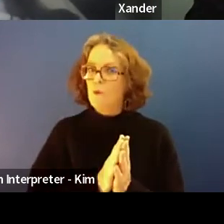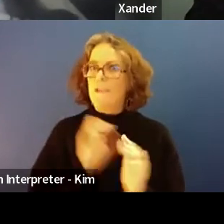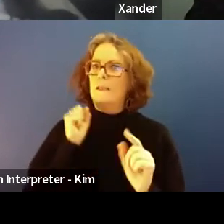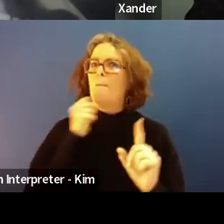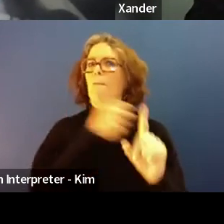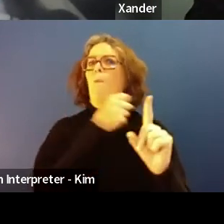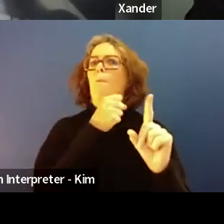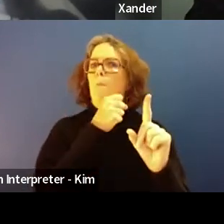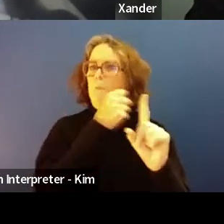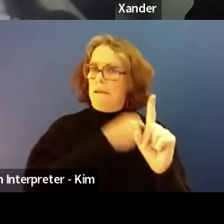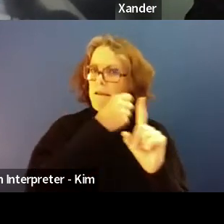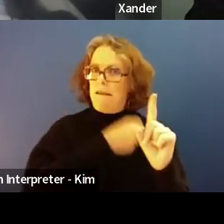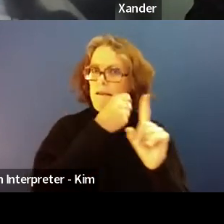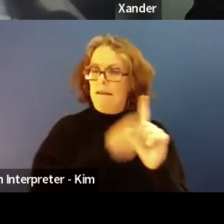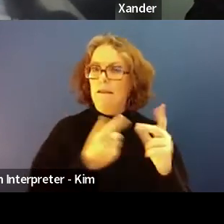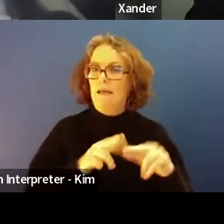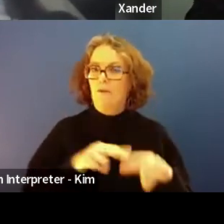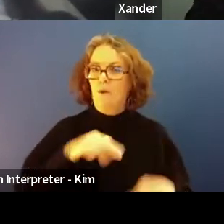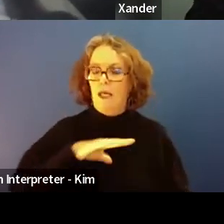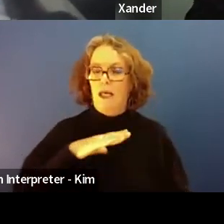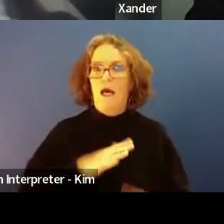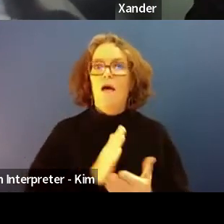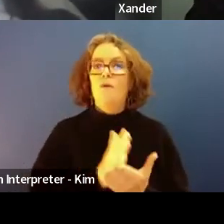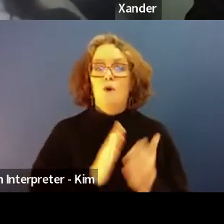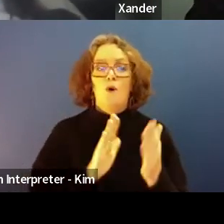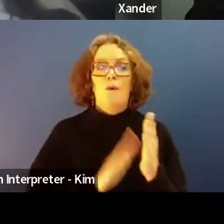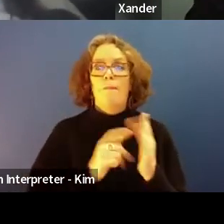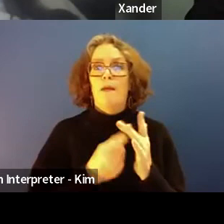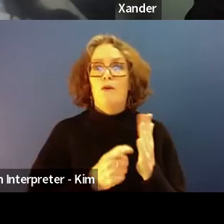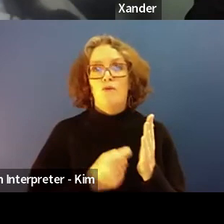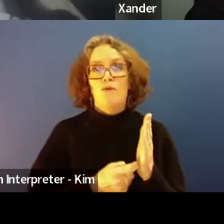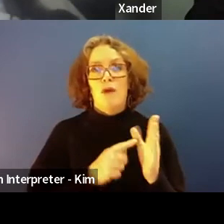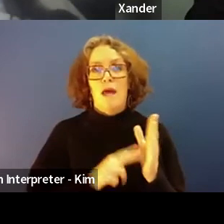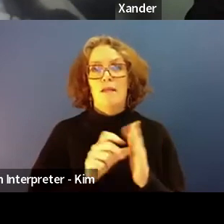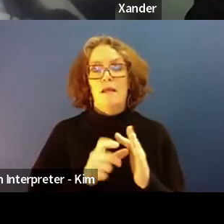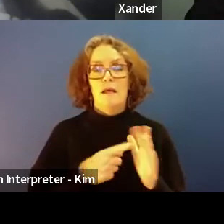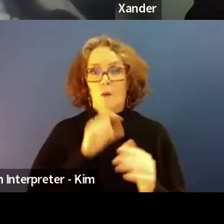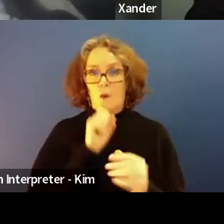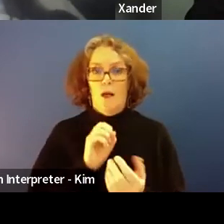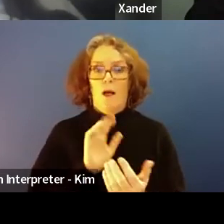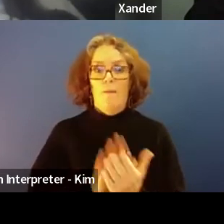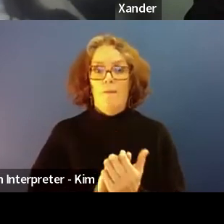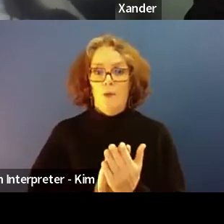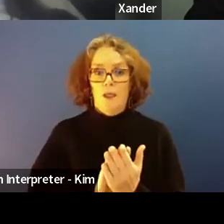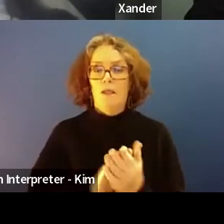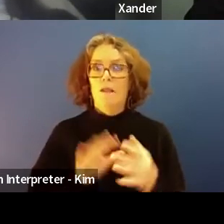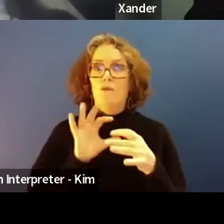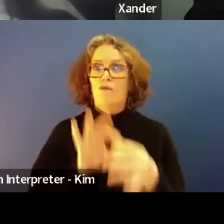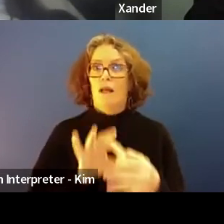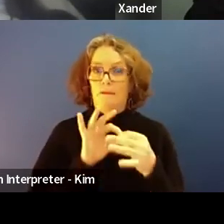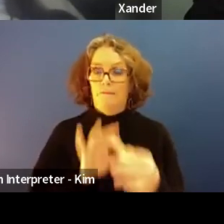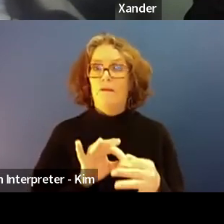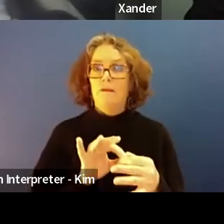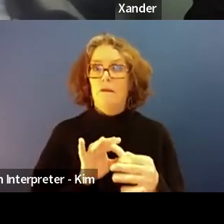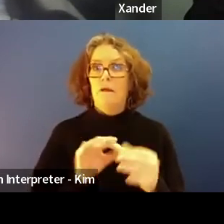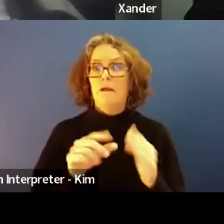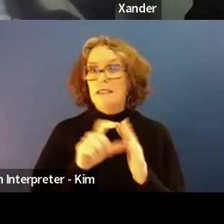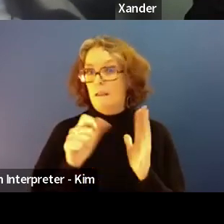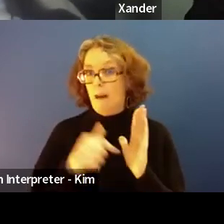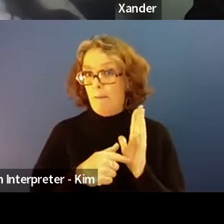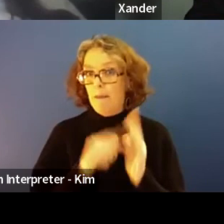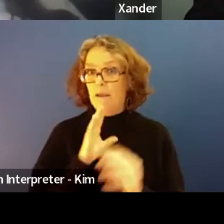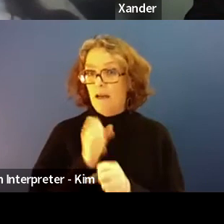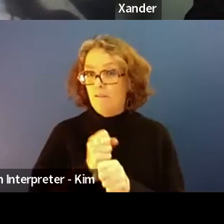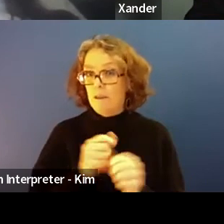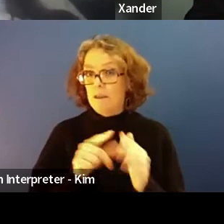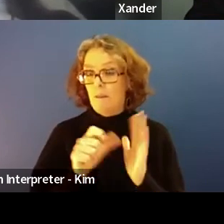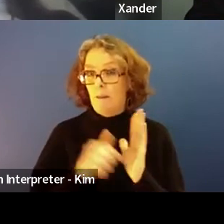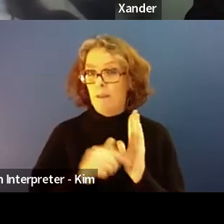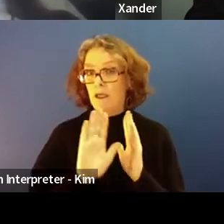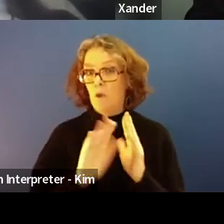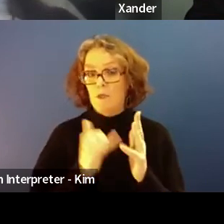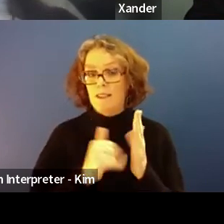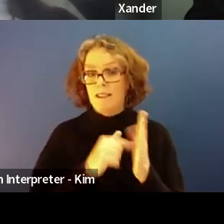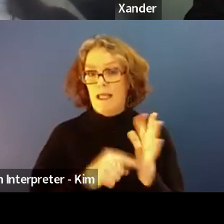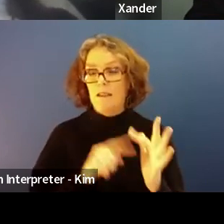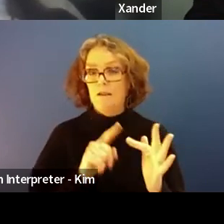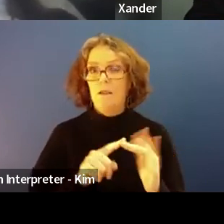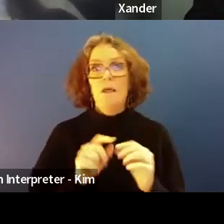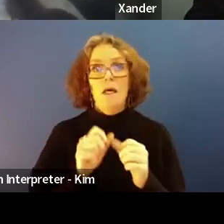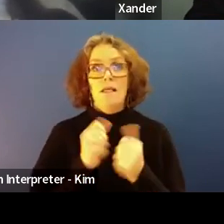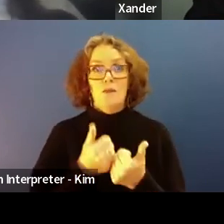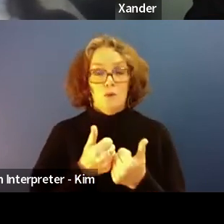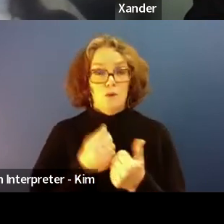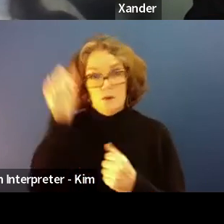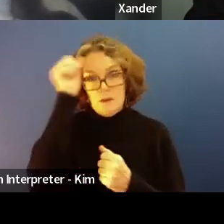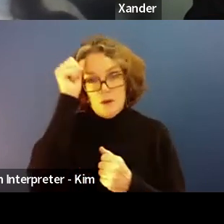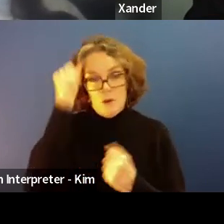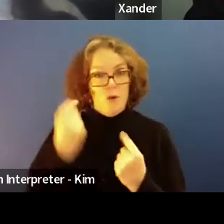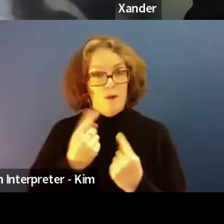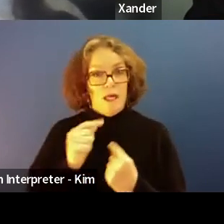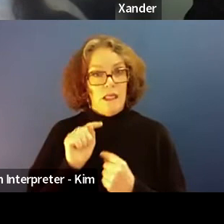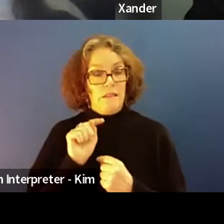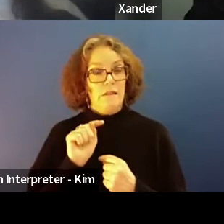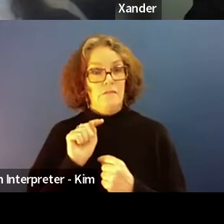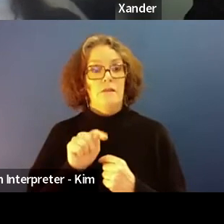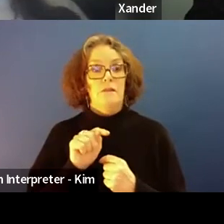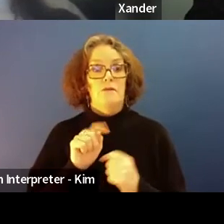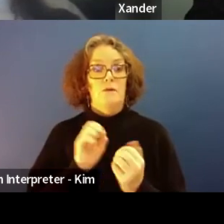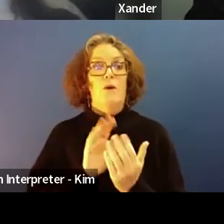I'm sure Randall will be more than happy to pop into the chat about the relevant depart public department in your stage that will be relevant to know who to contact when things go wrong because fortunately they can, so that's just my recommendation.